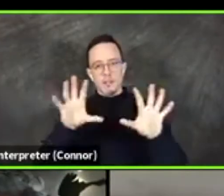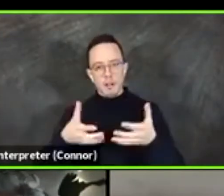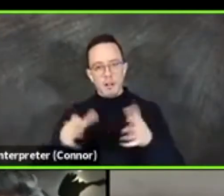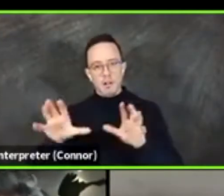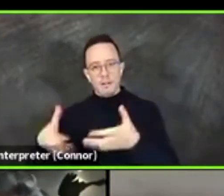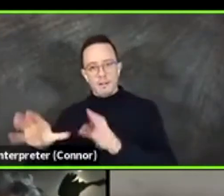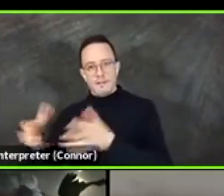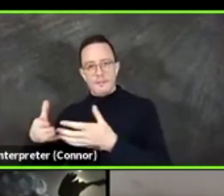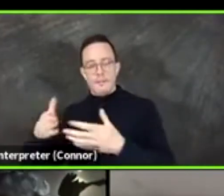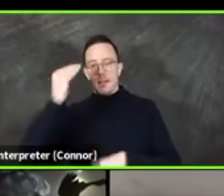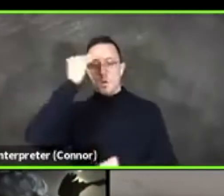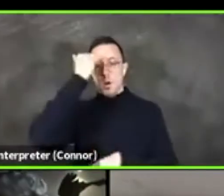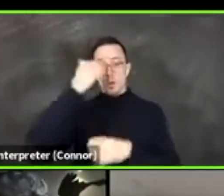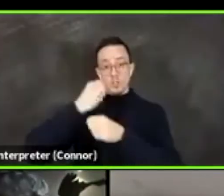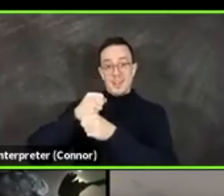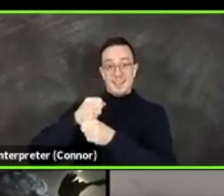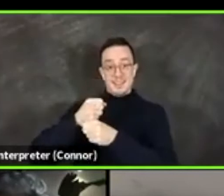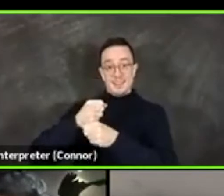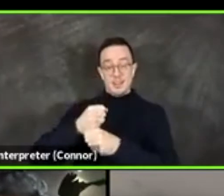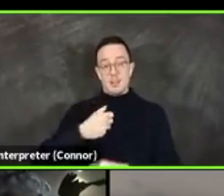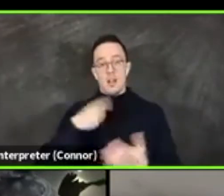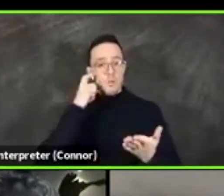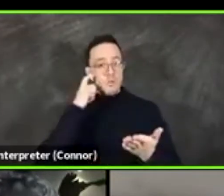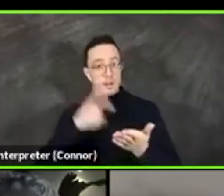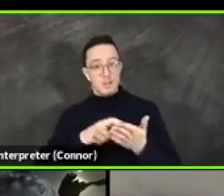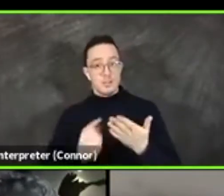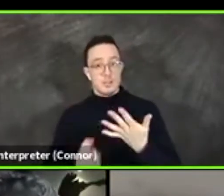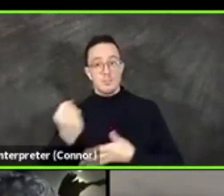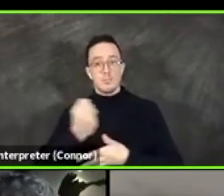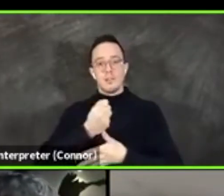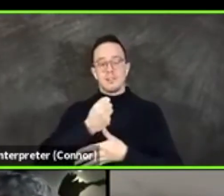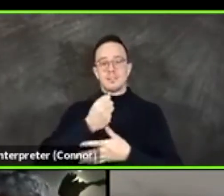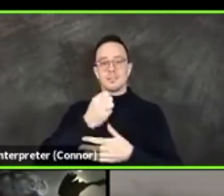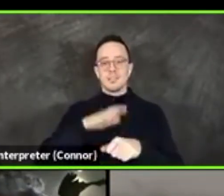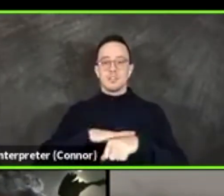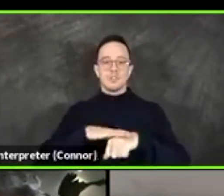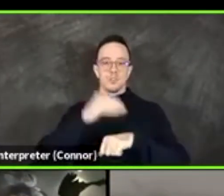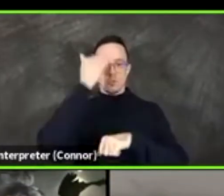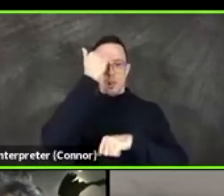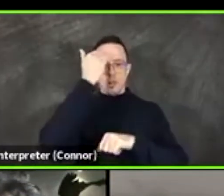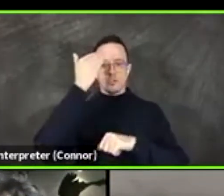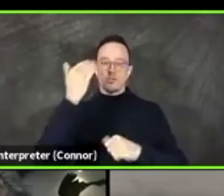I CERTAINLY RECOGNIZE THAT I PRIORITIZE INDIGENOUS KNOWLEDGE, AND -- AND AND THINKING